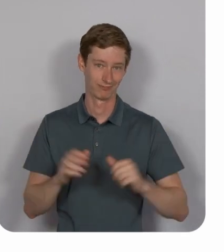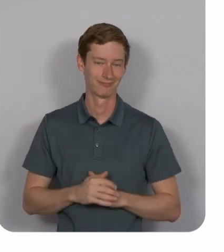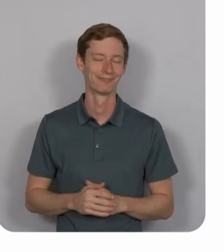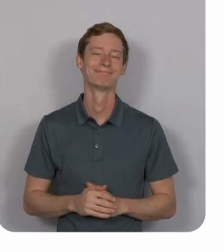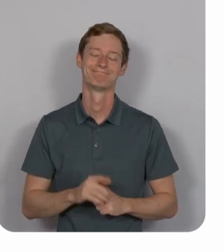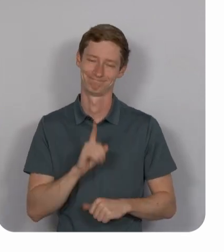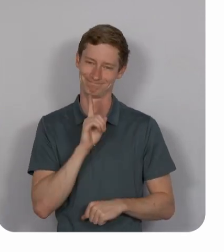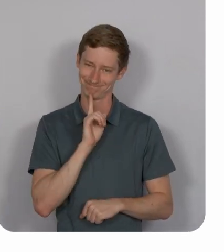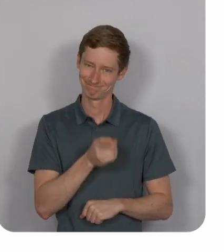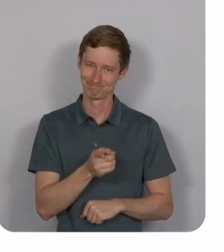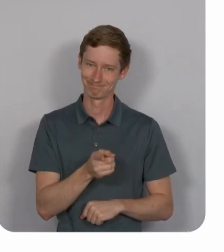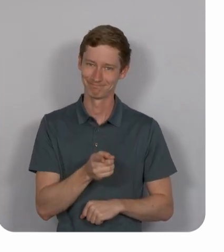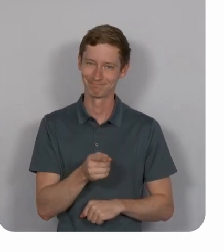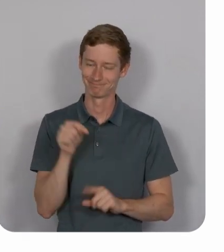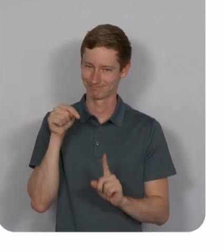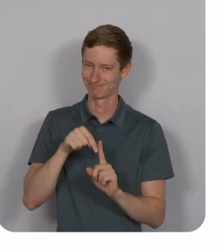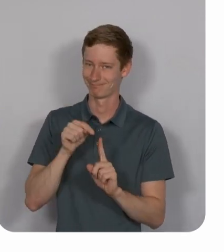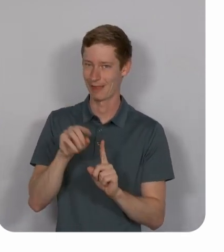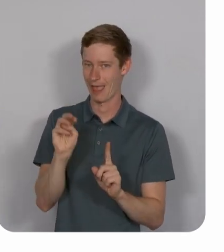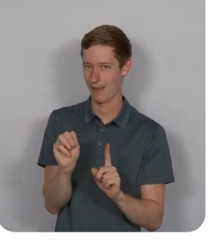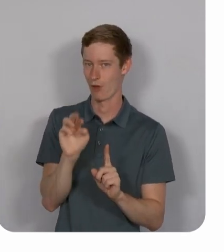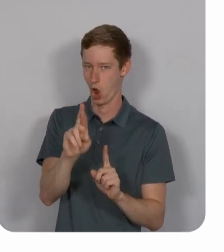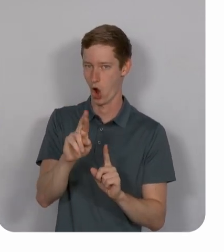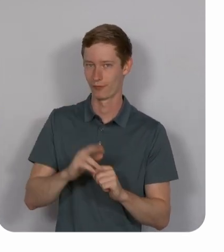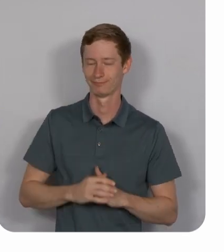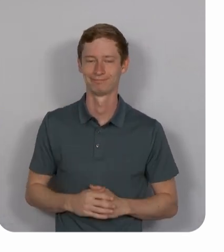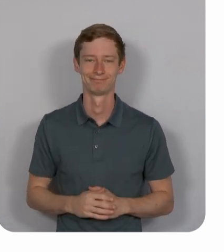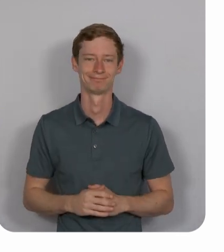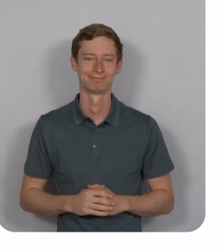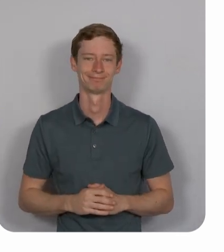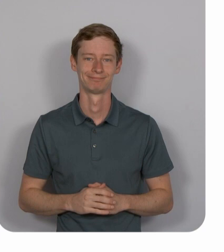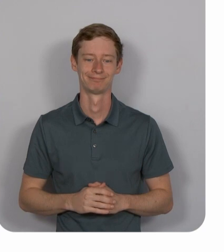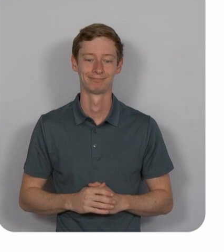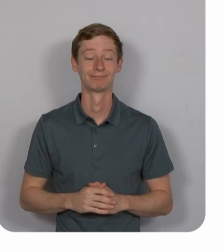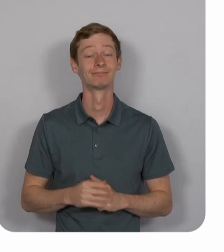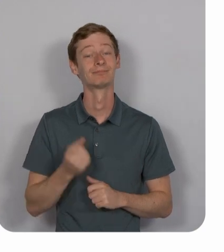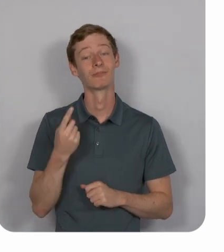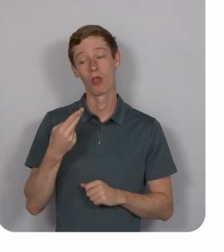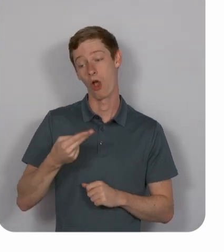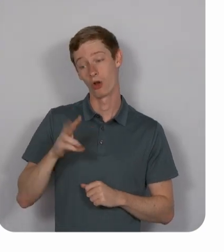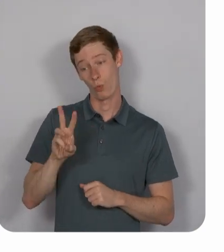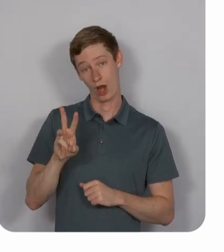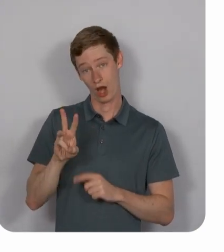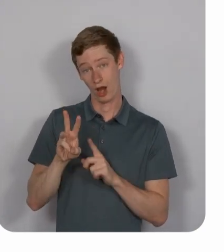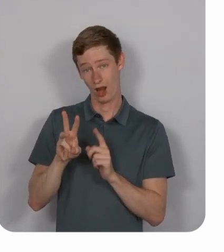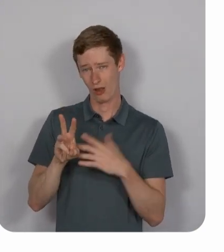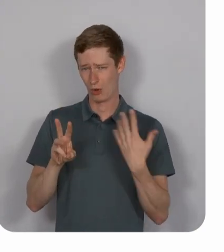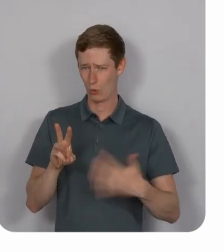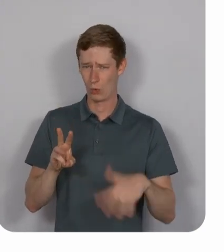than when it comes to the mixed reality functionality on the Quest 3. The hardware features take up more battery power to run,